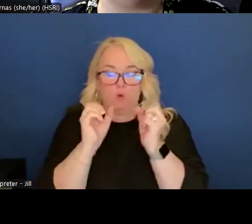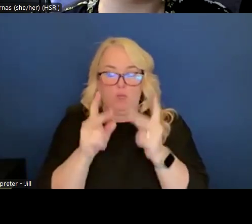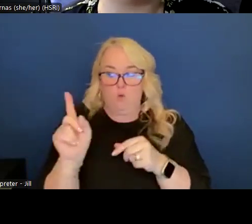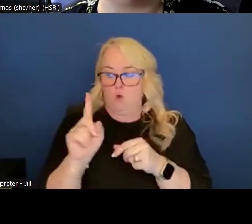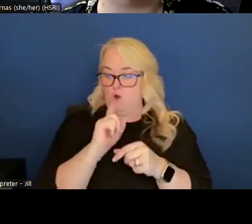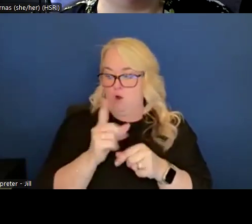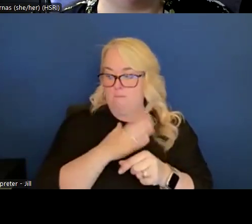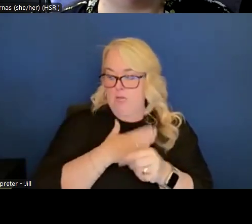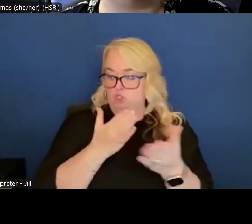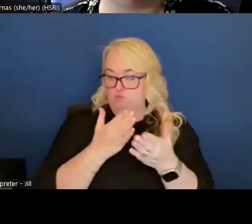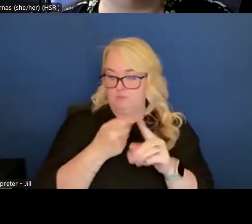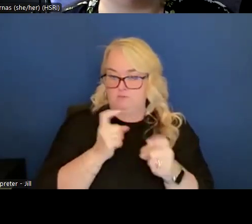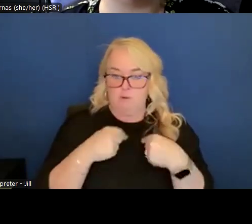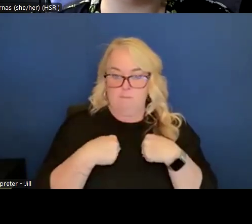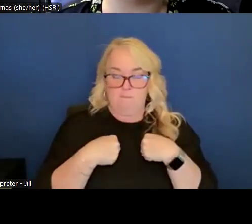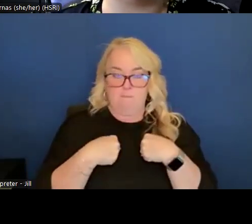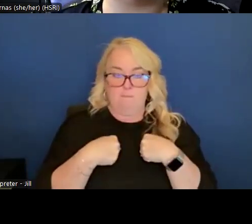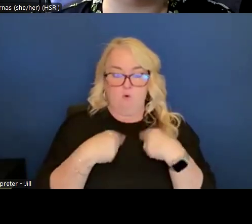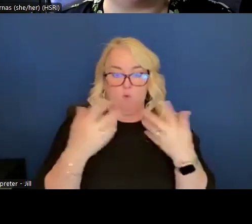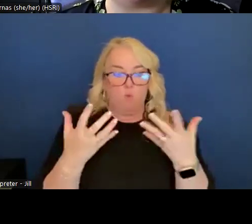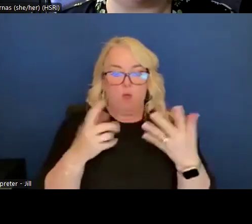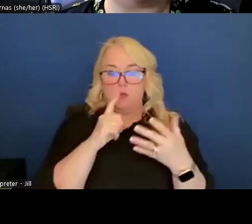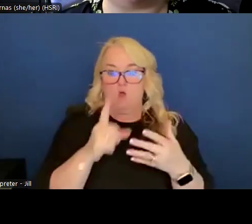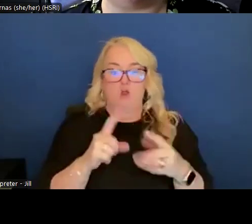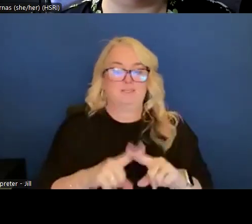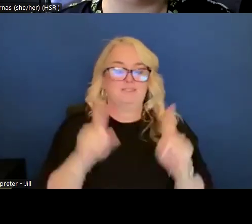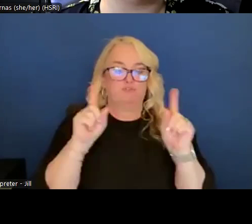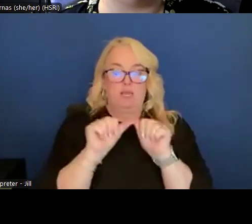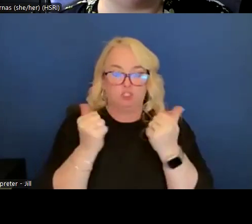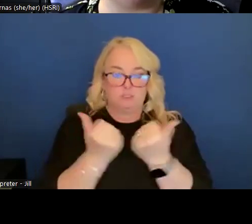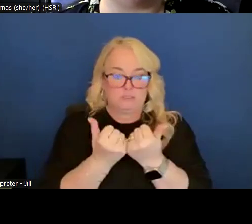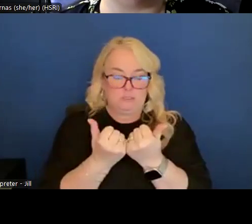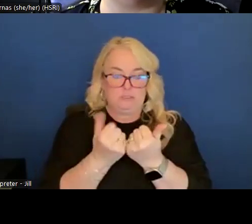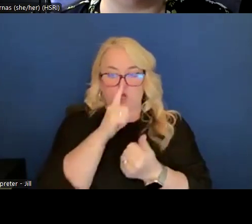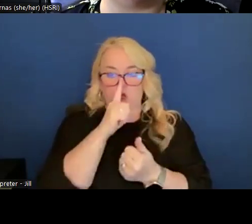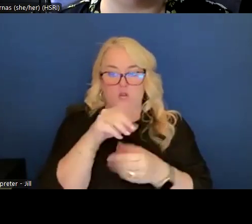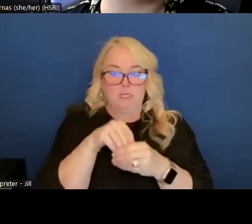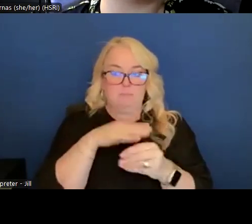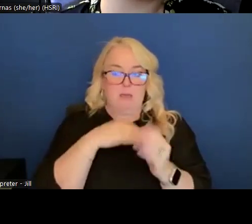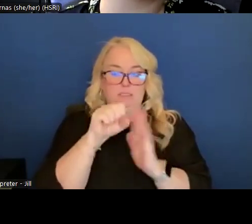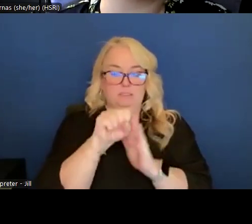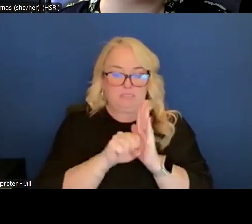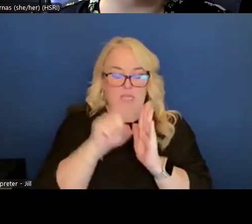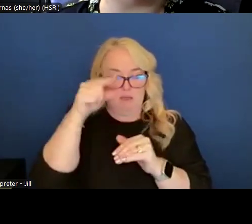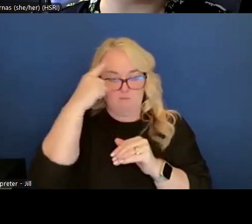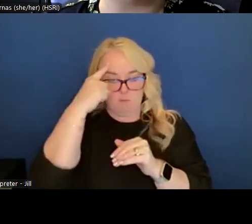coming from? What are the different agencies that are inside of my state government that might have something to do